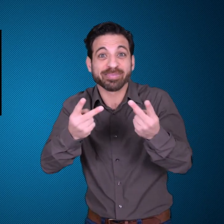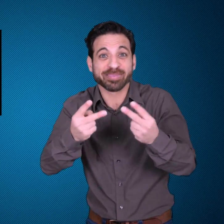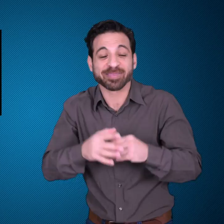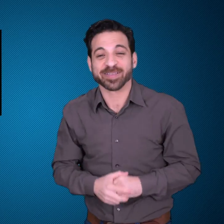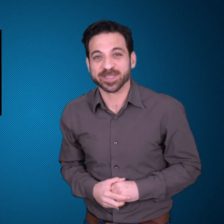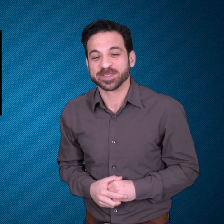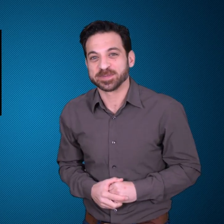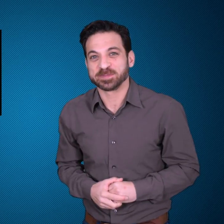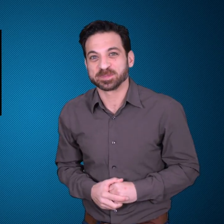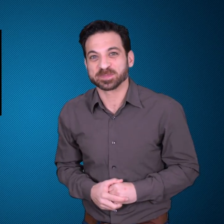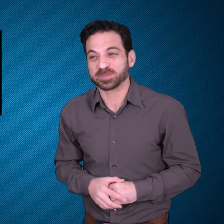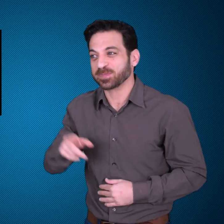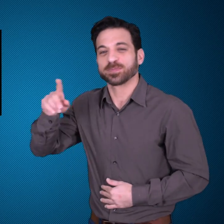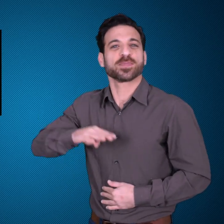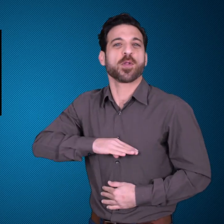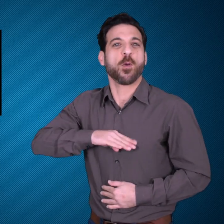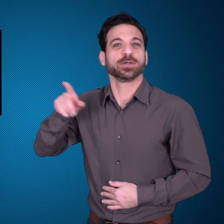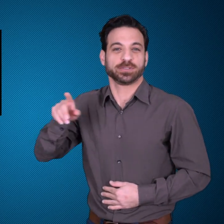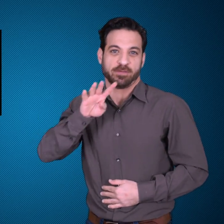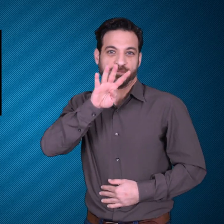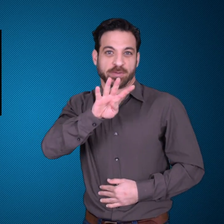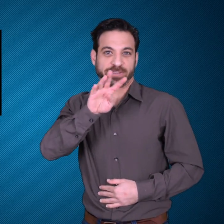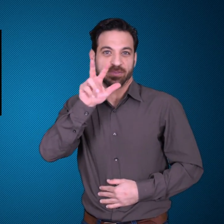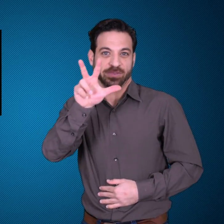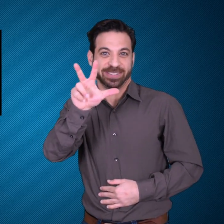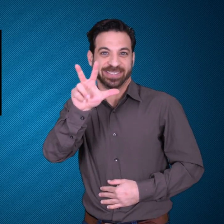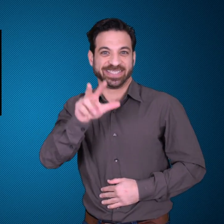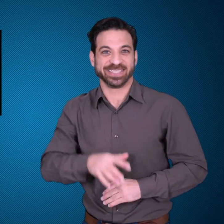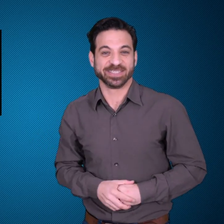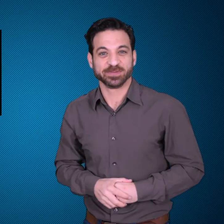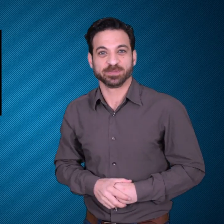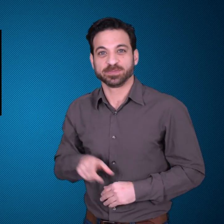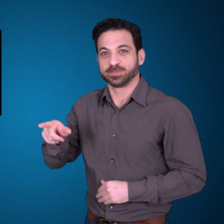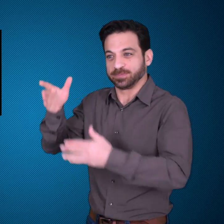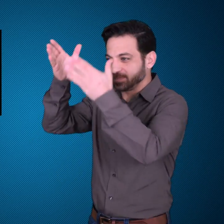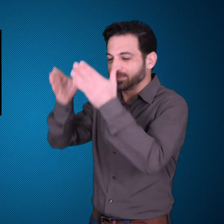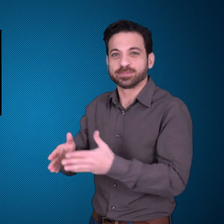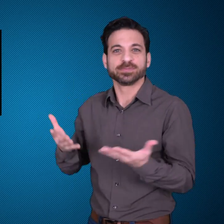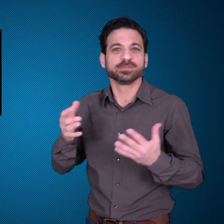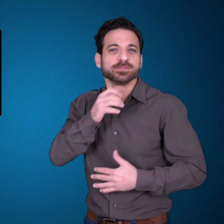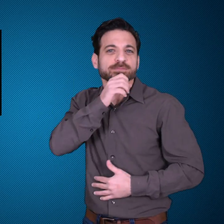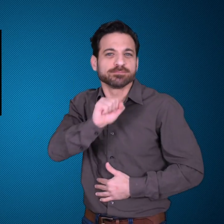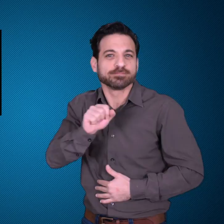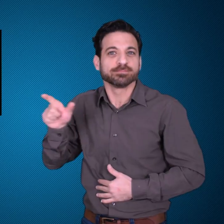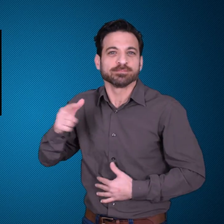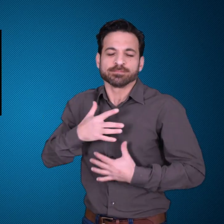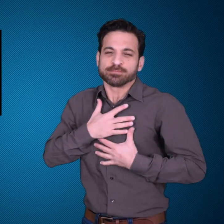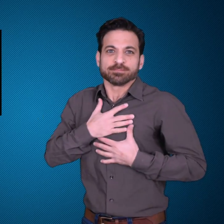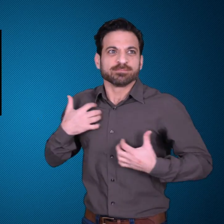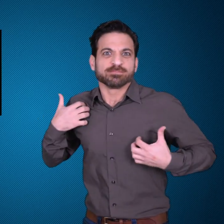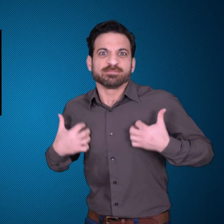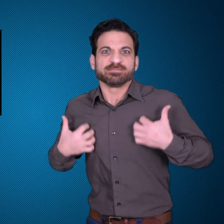was fogging up during the dramatic